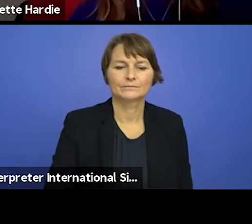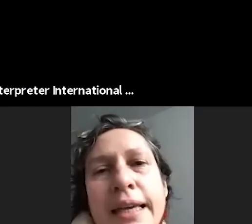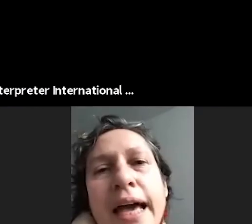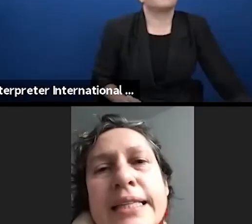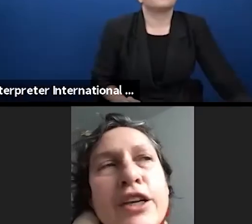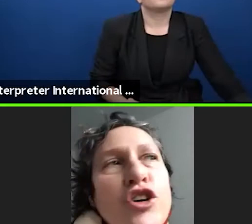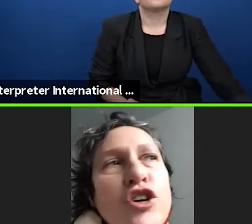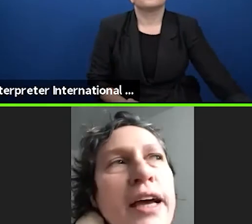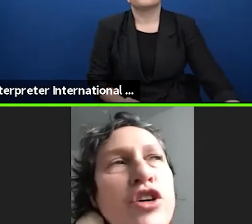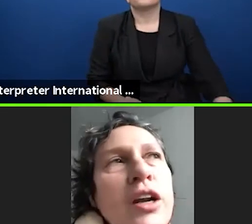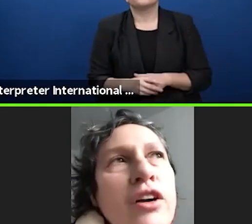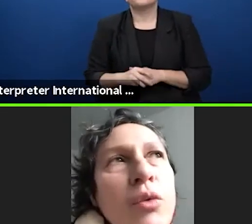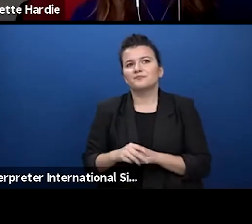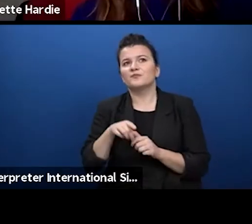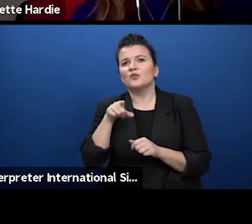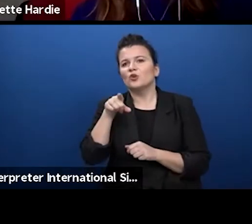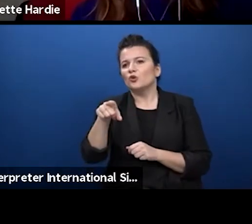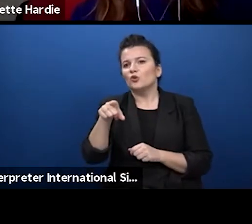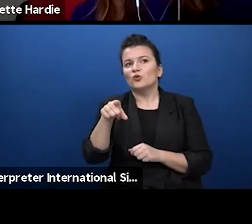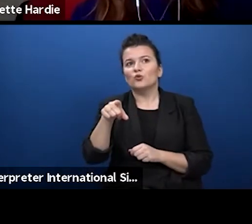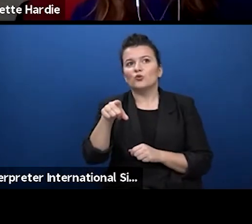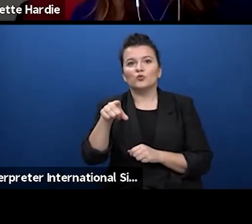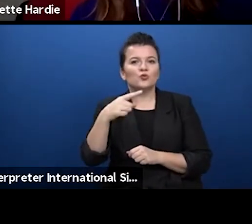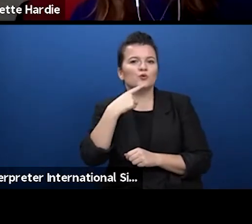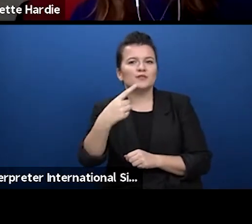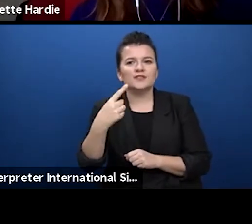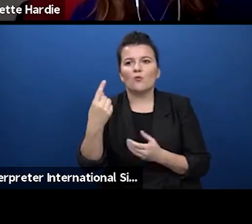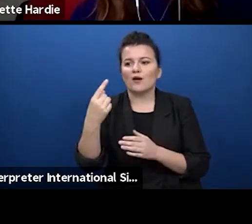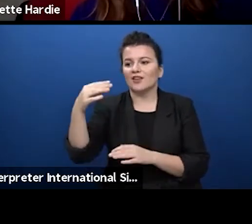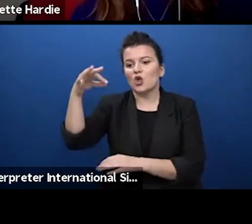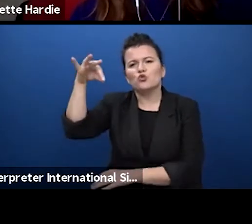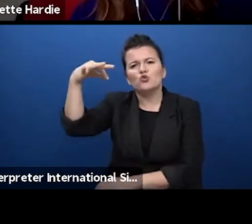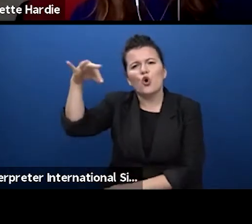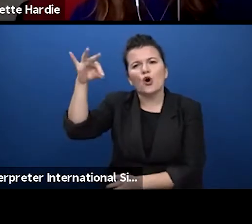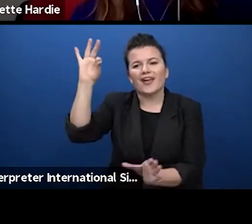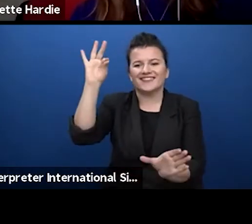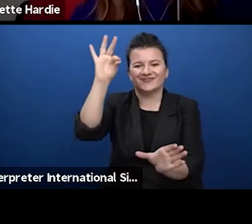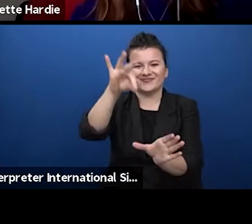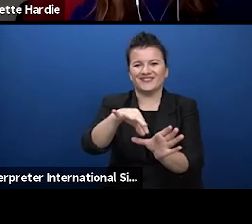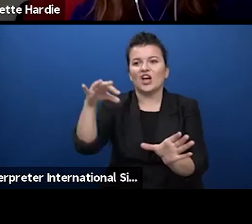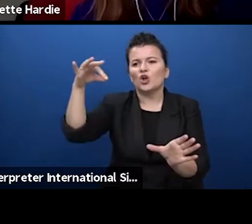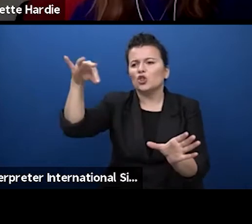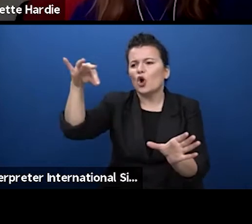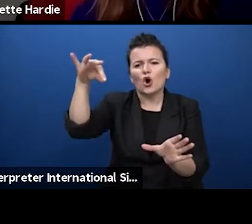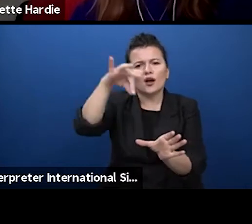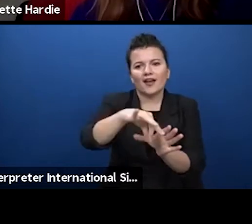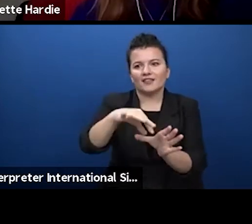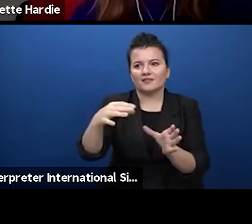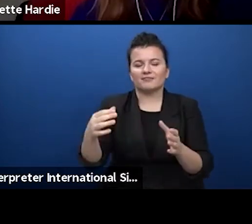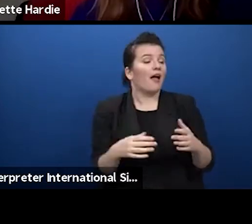mean? Yeah, it's like you know like you're like: Oh we need a woman who is not from Europe you know and then you are like the only one you know basically and that they call token you know.